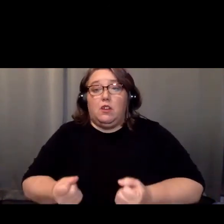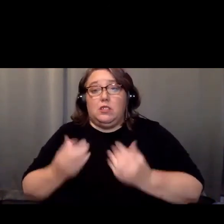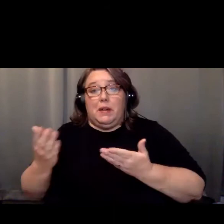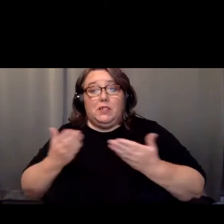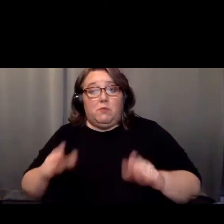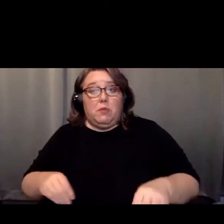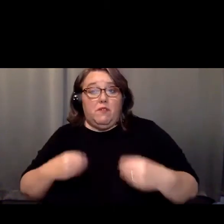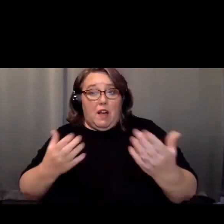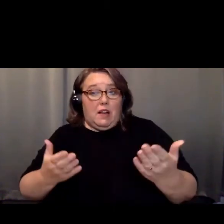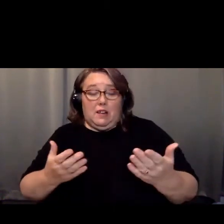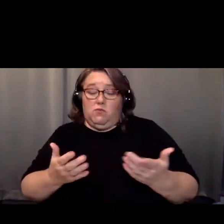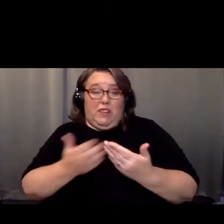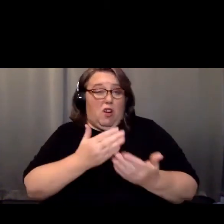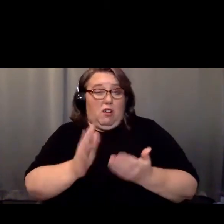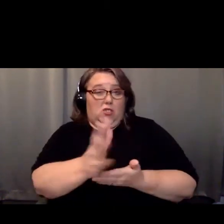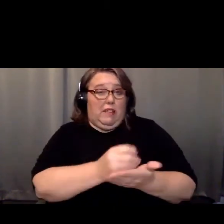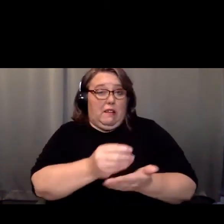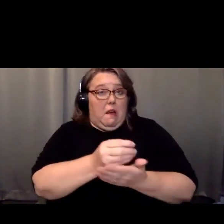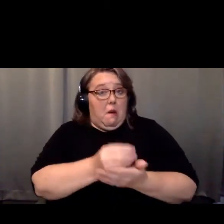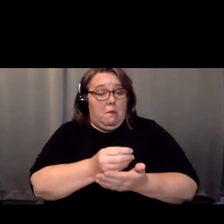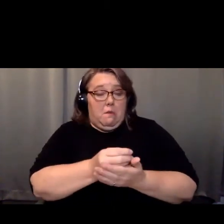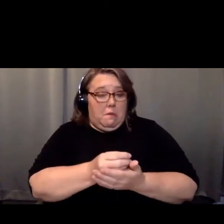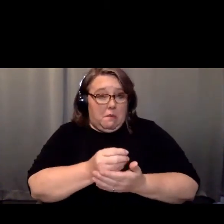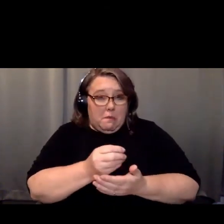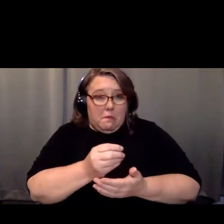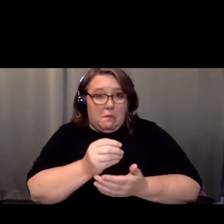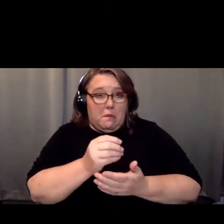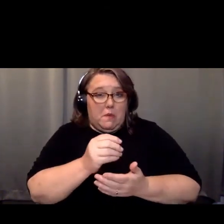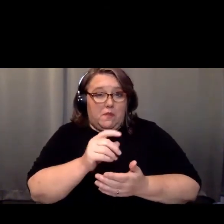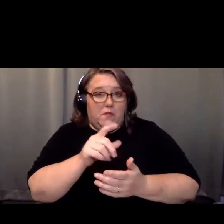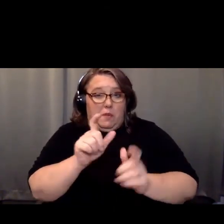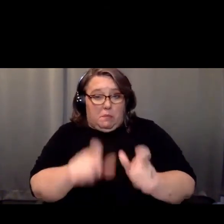that regardless of the income level of the applicant,